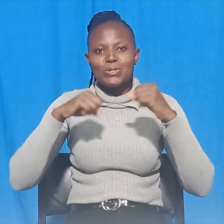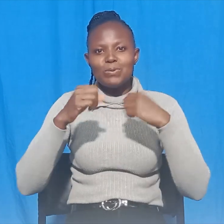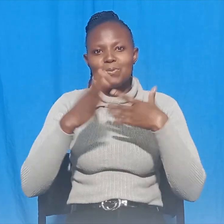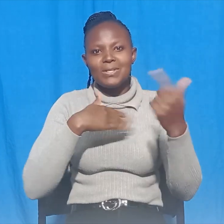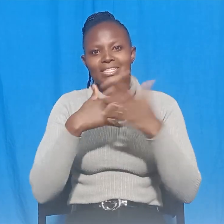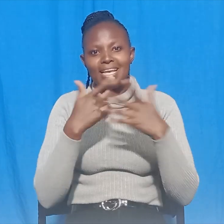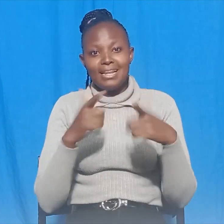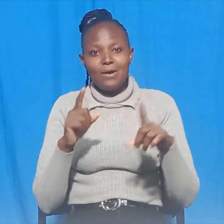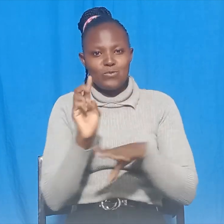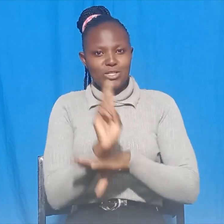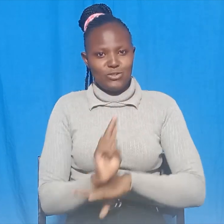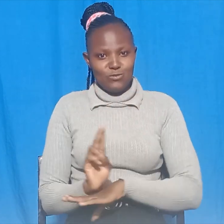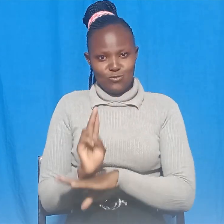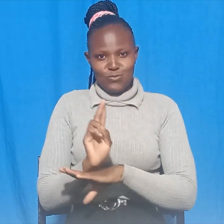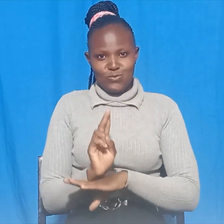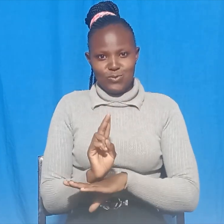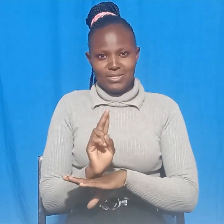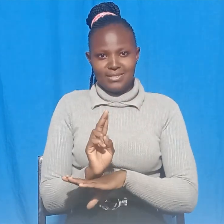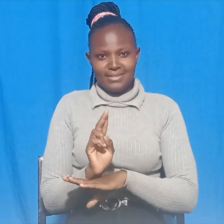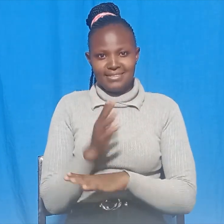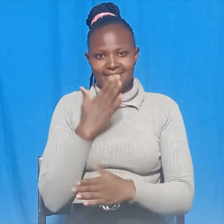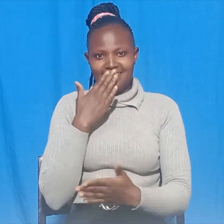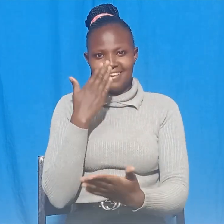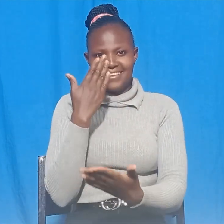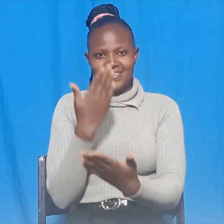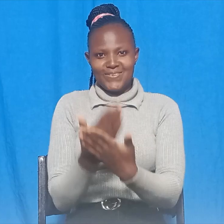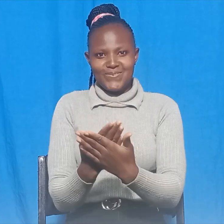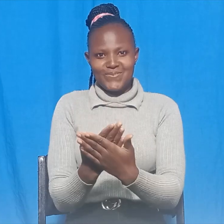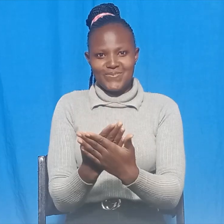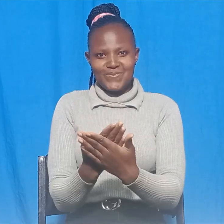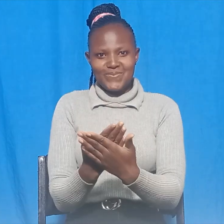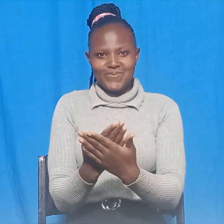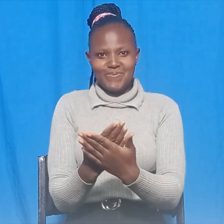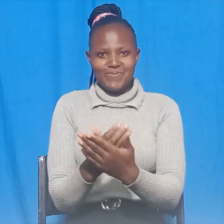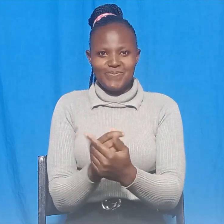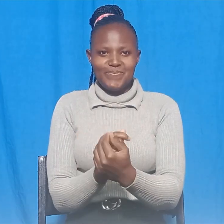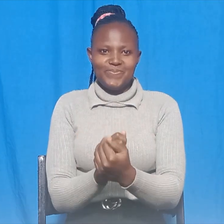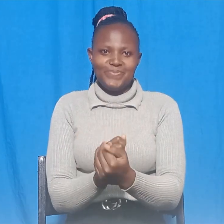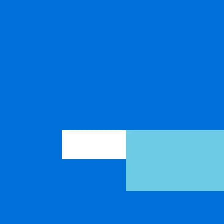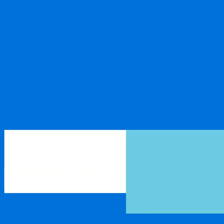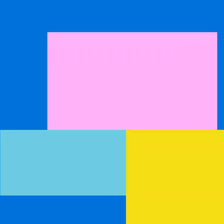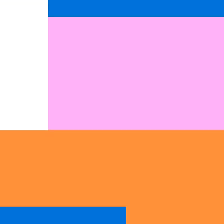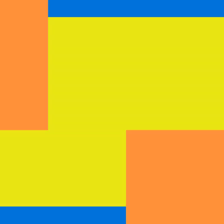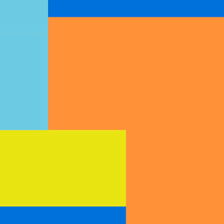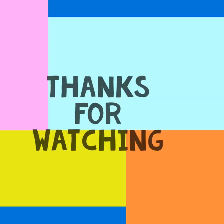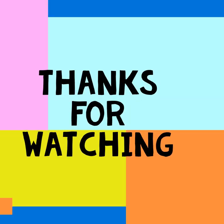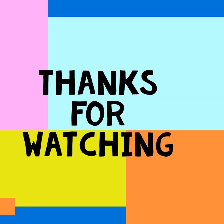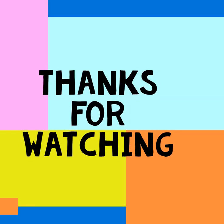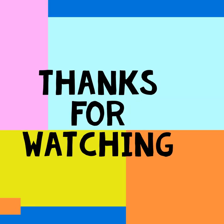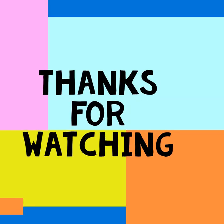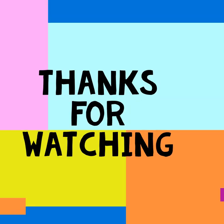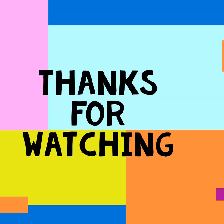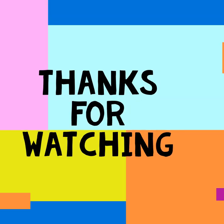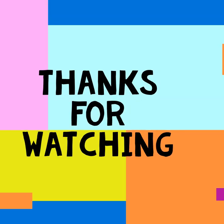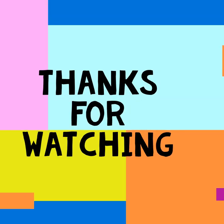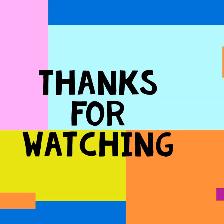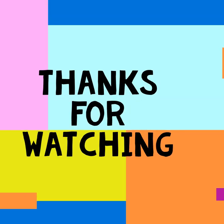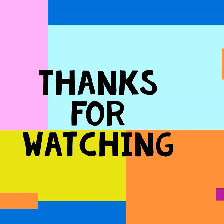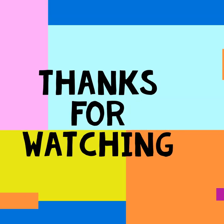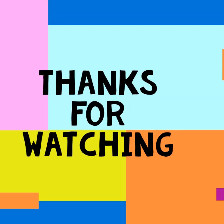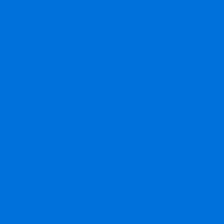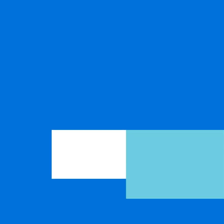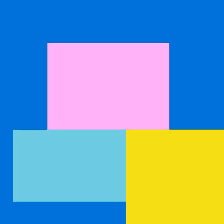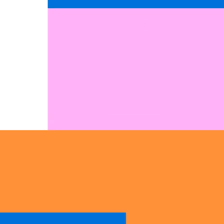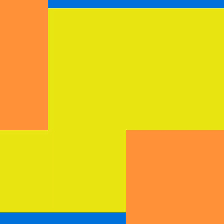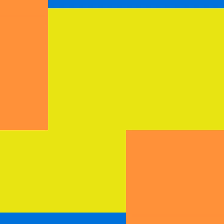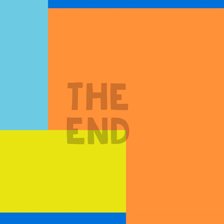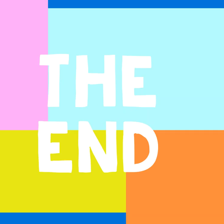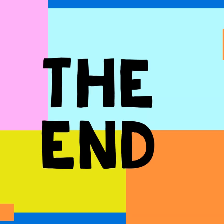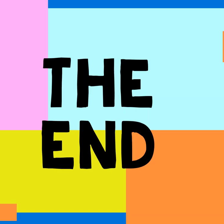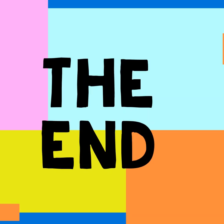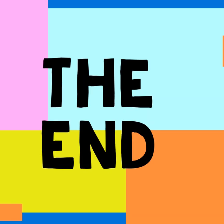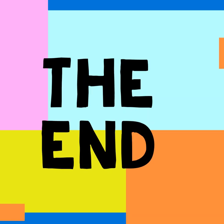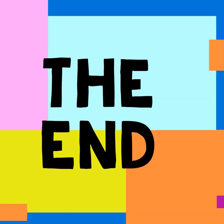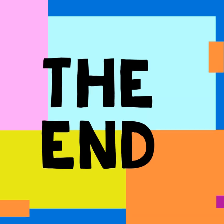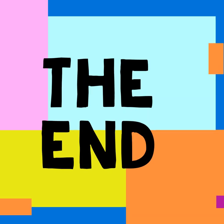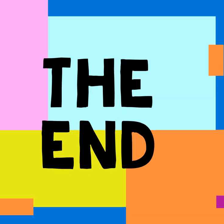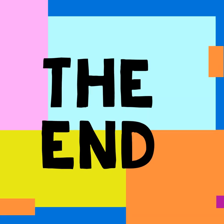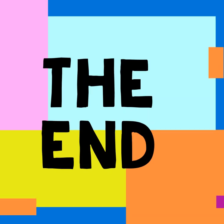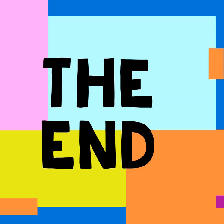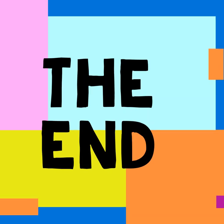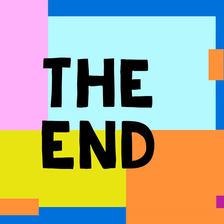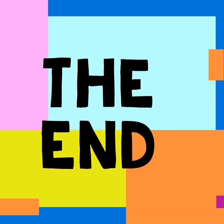language